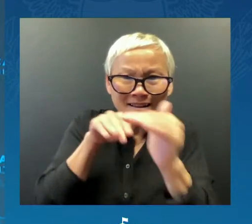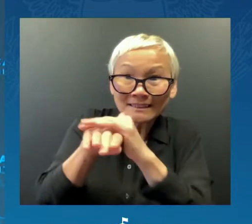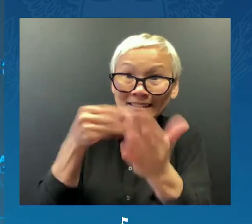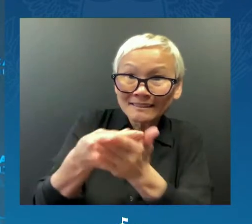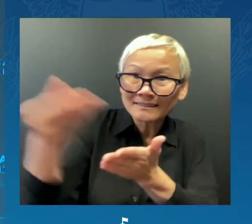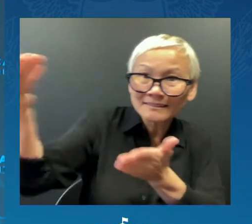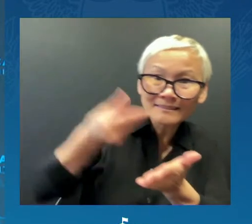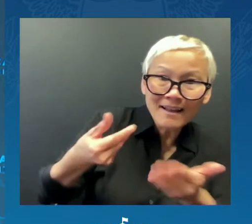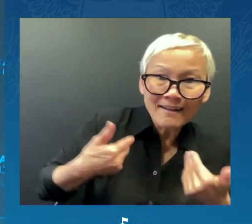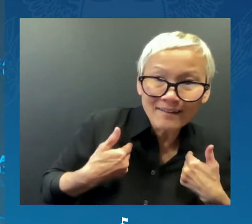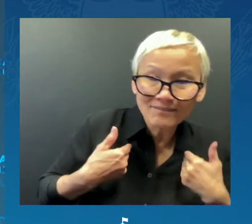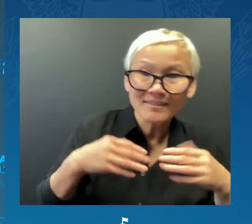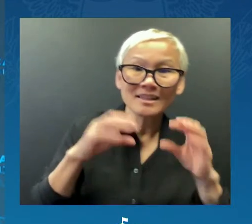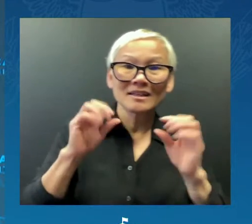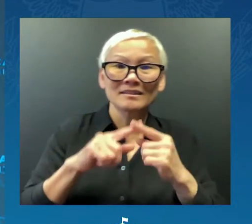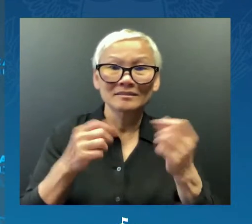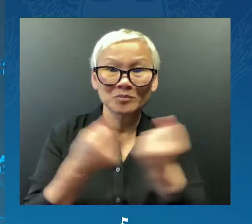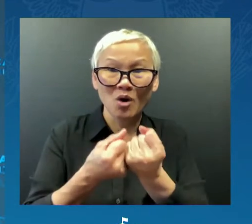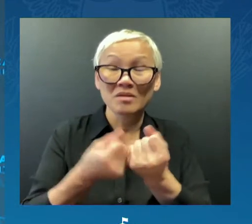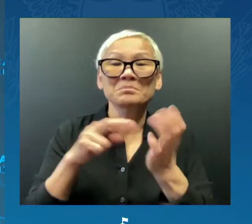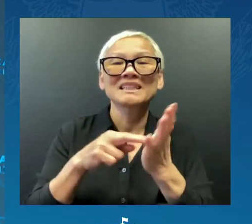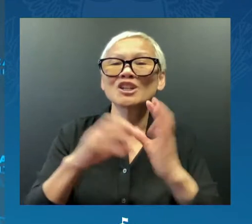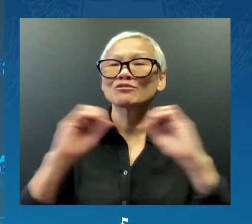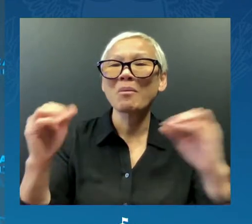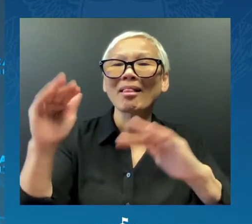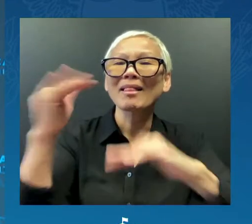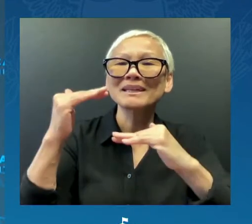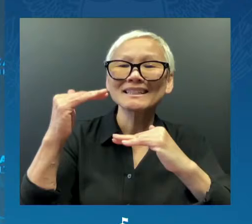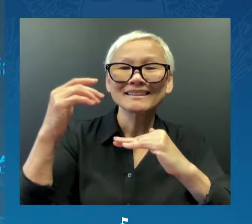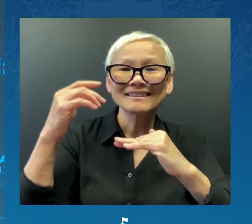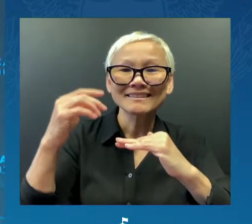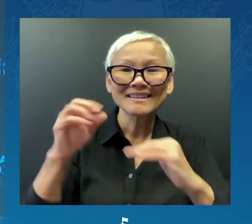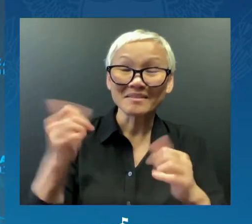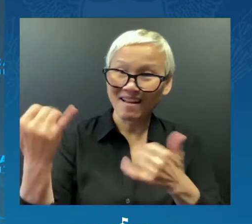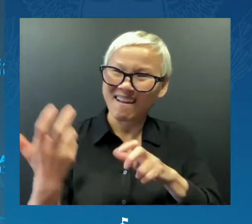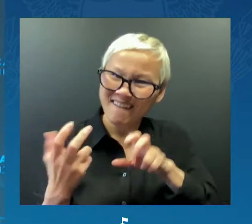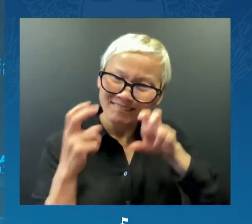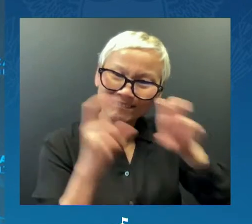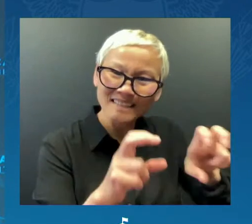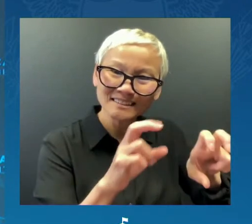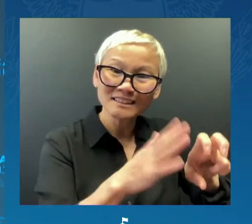So to invest in the future, we must invest in our young people.